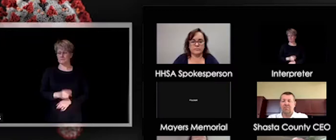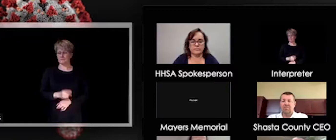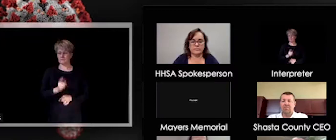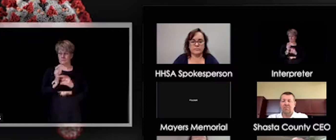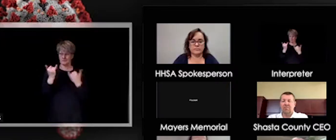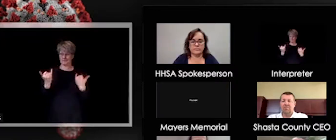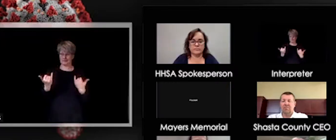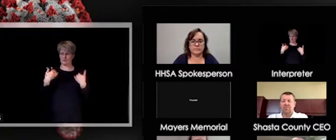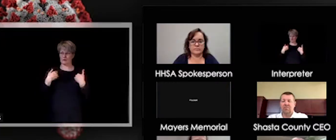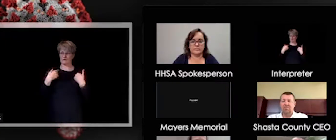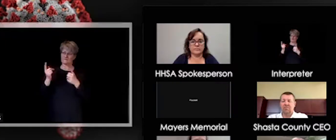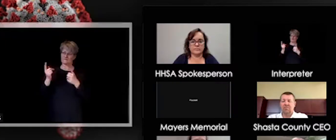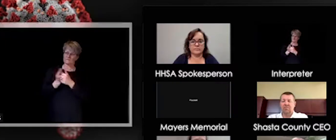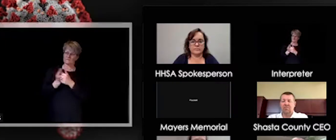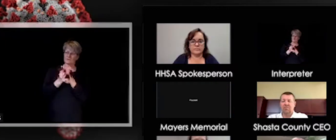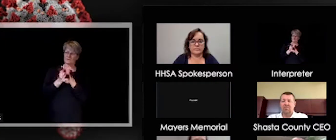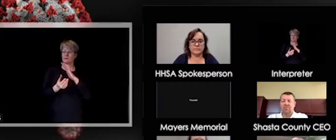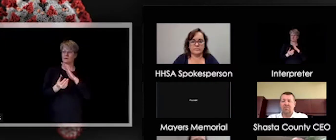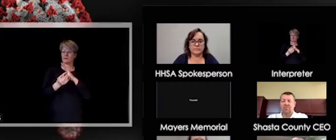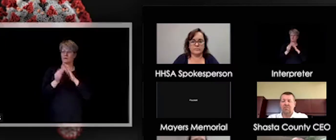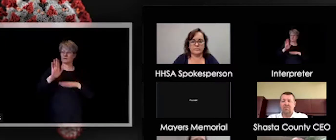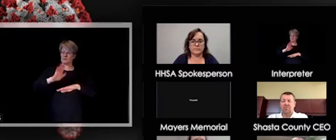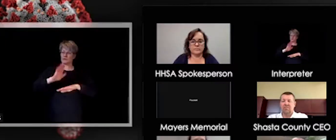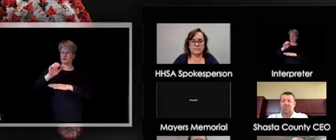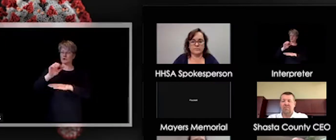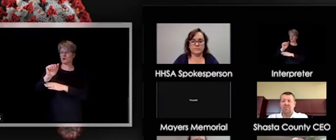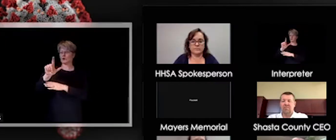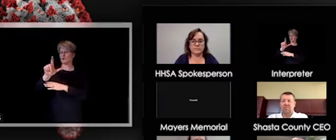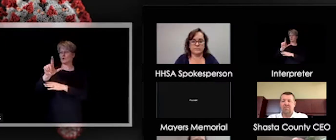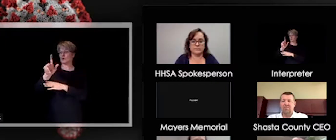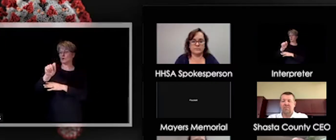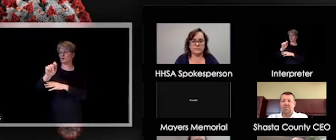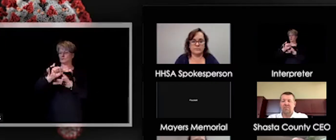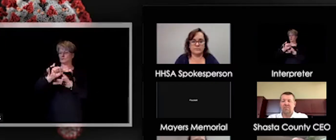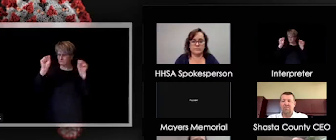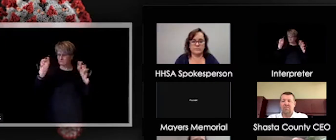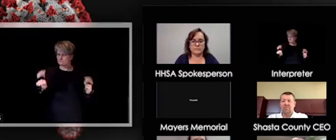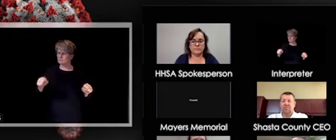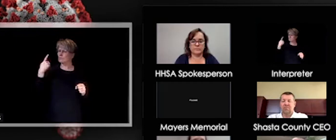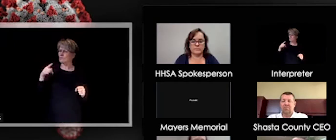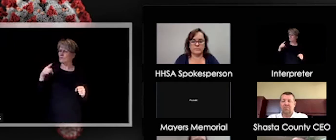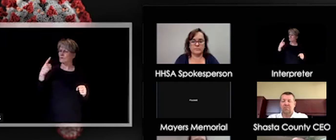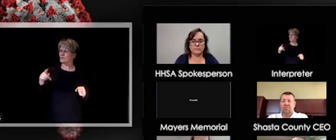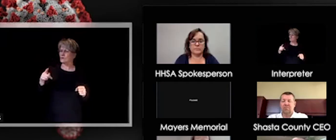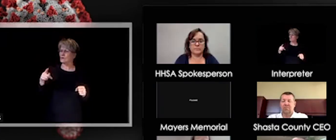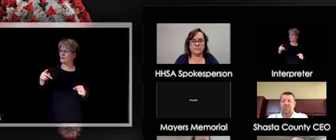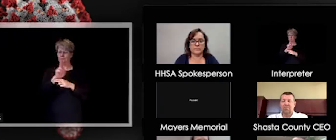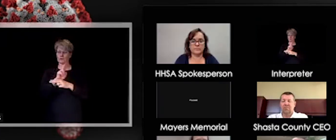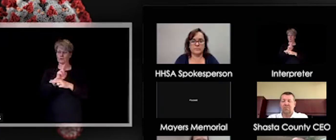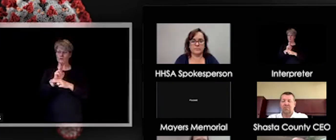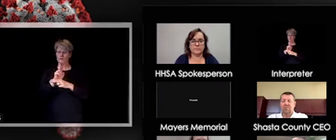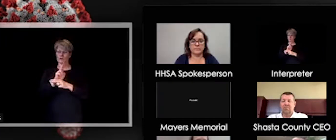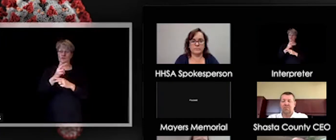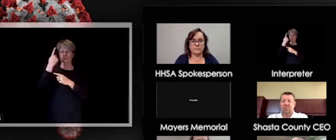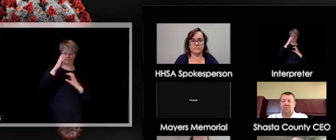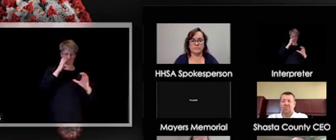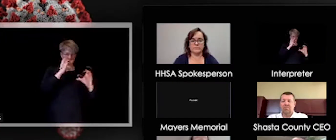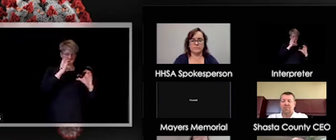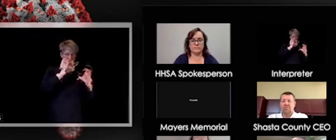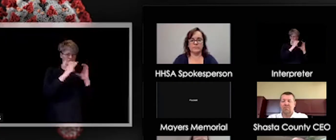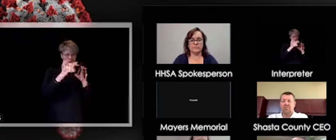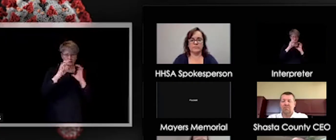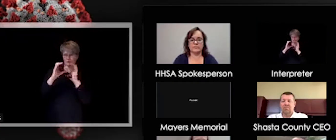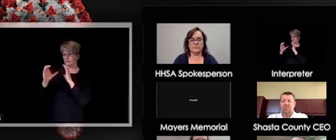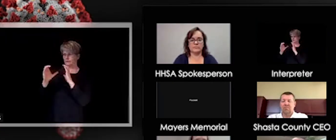that we’re hoping to use as a communication tool to keep the public updated on how we’re